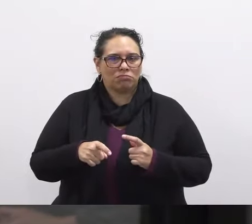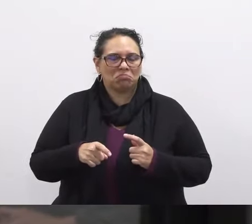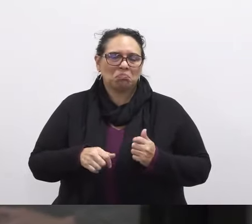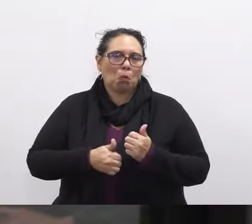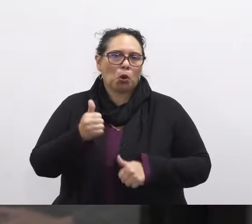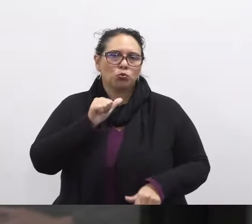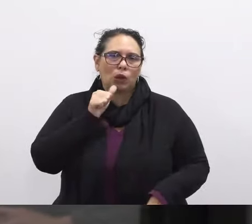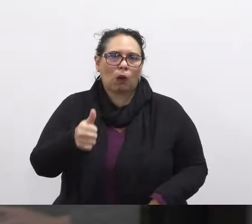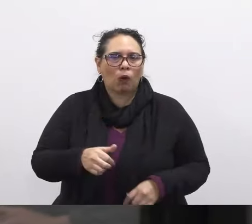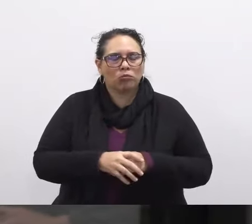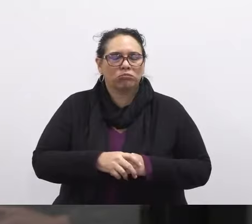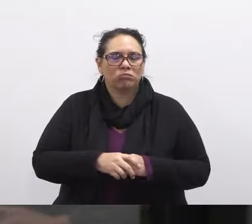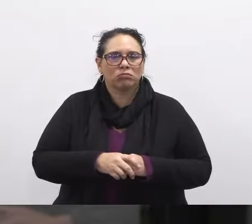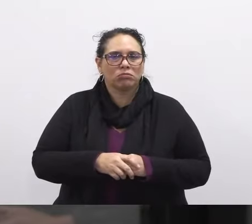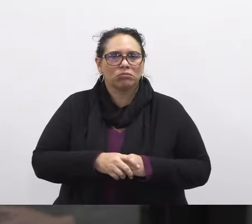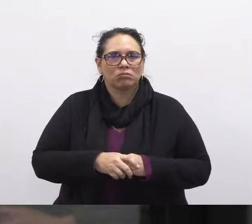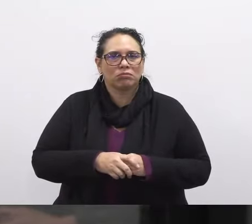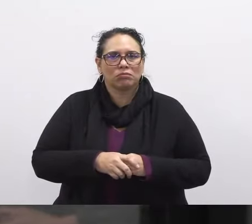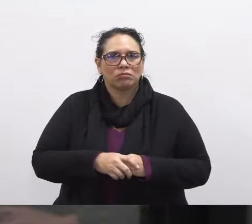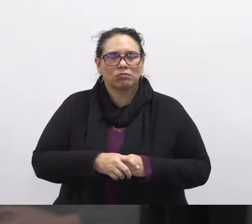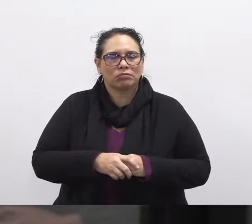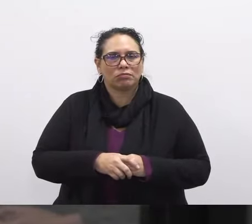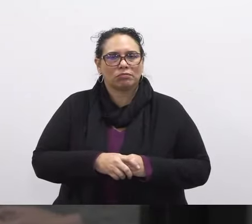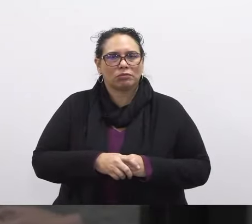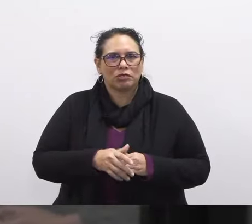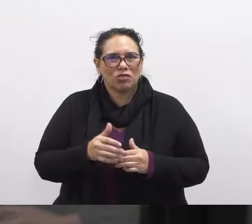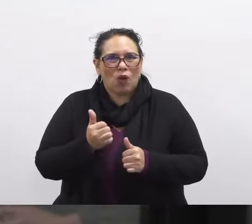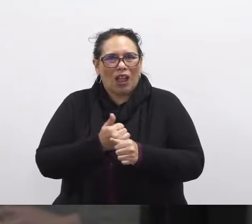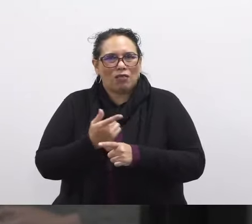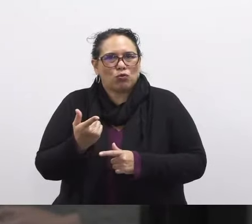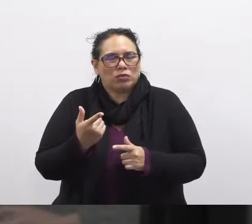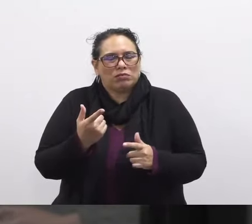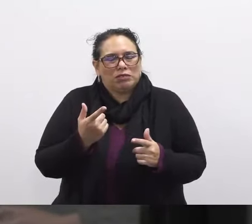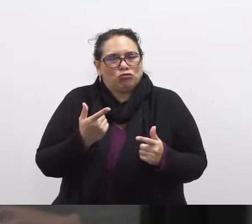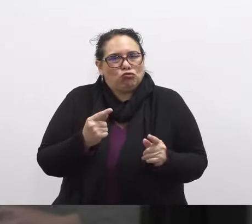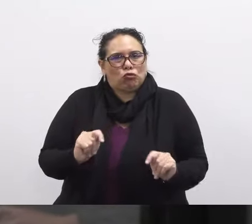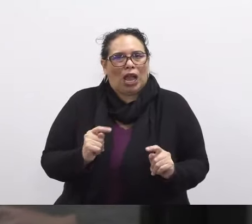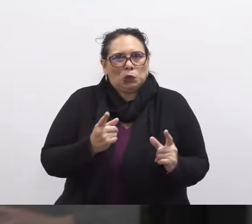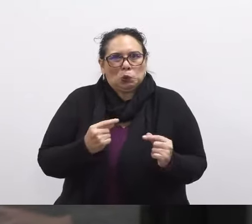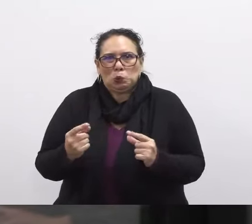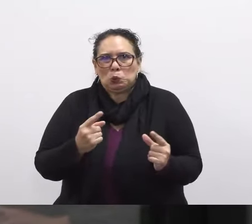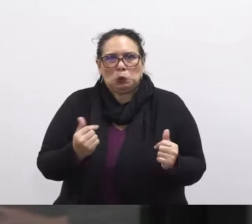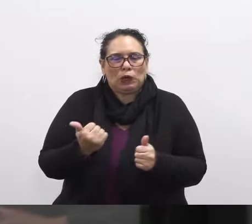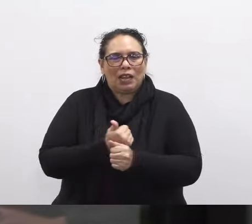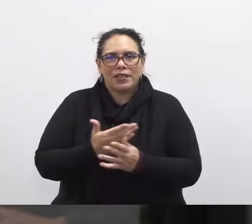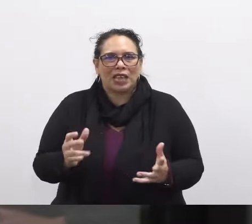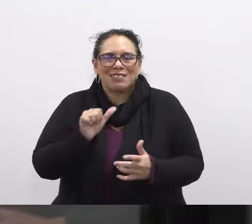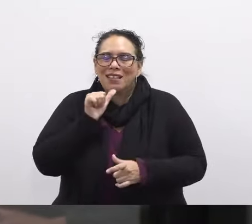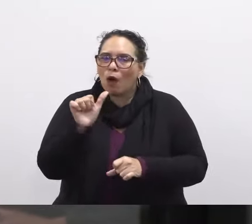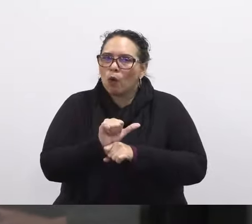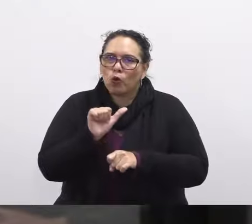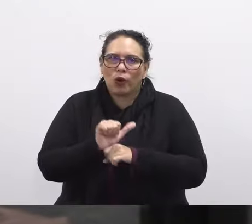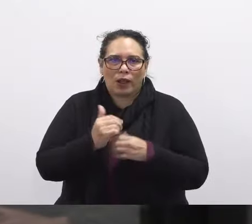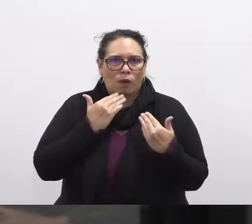So everybody is kinda trying to get everything done and it's not working very well.